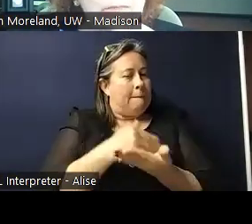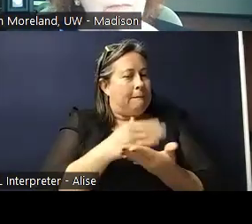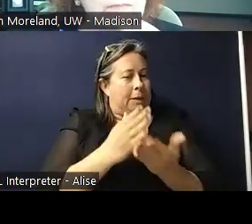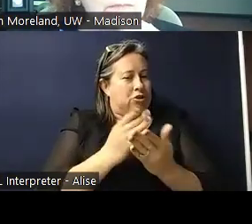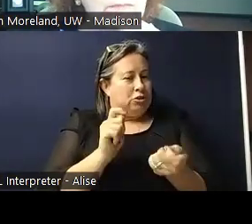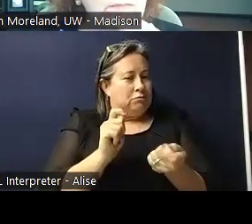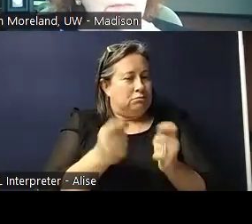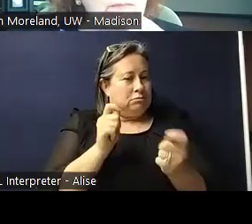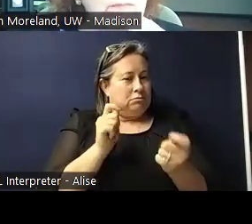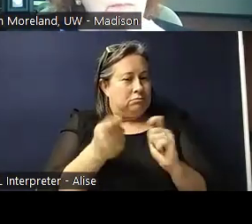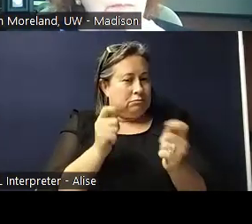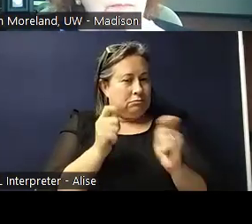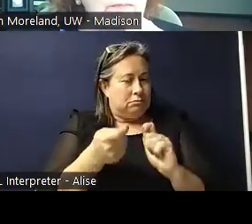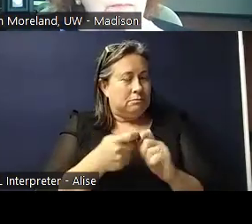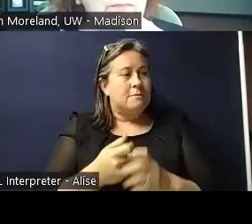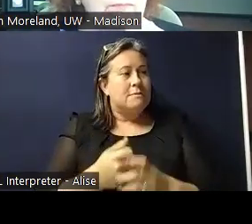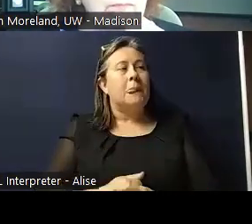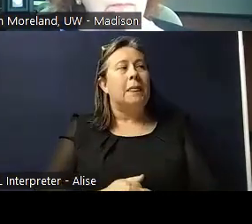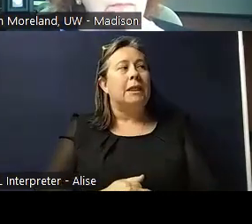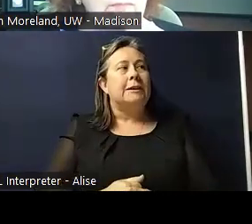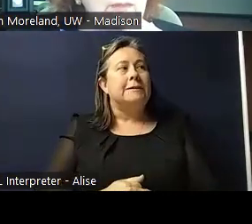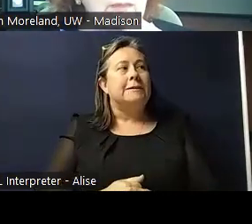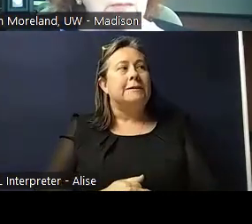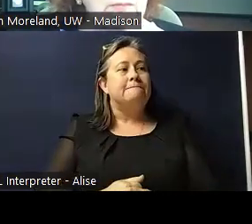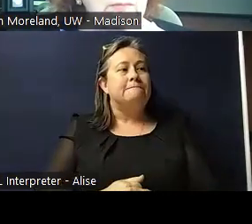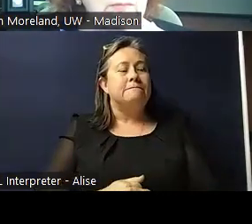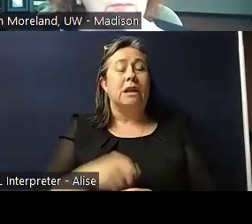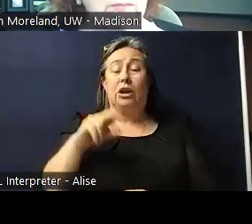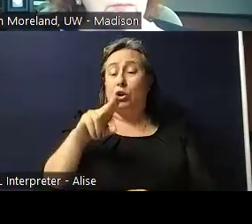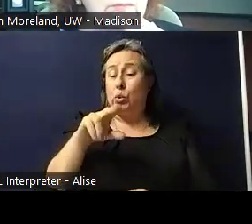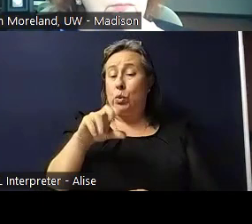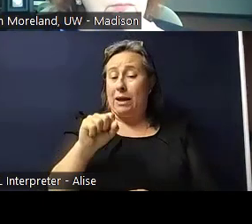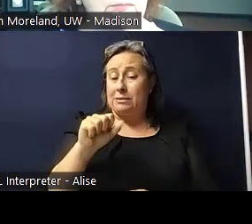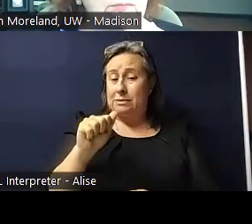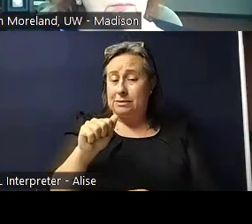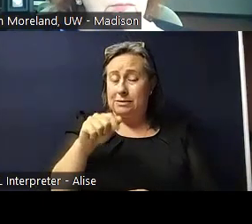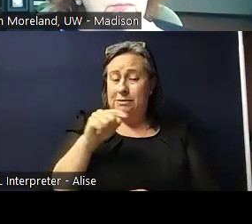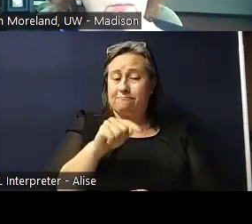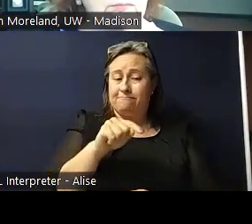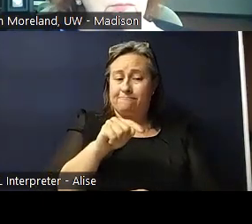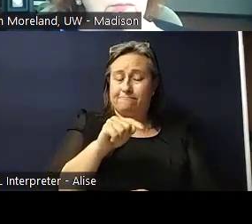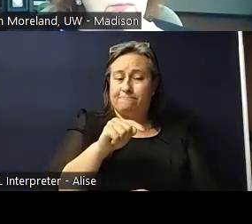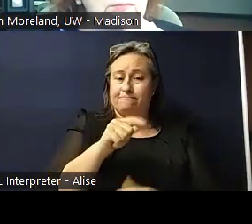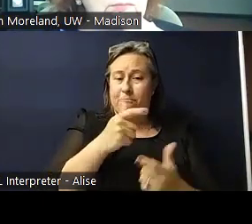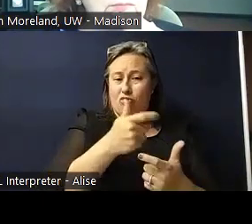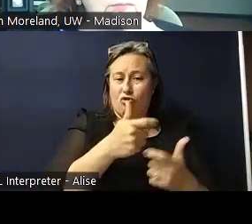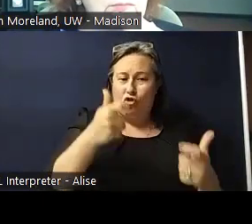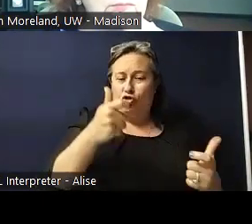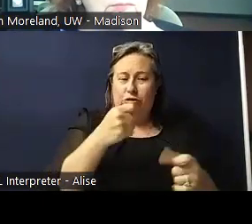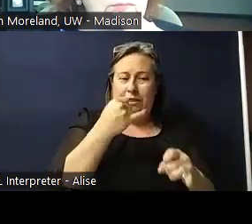because what a US large institution researcher